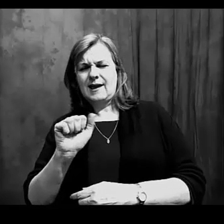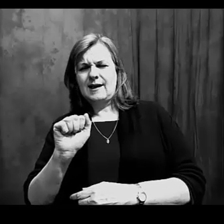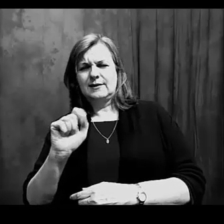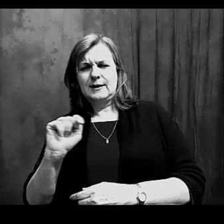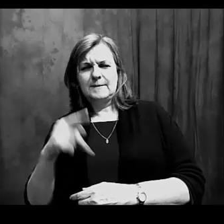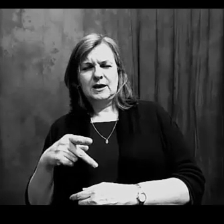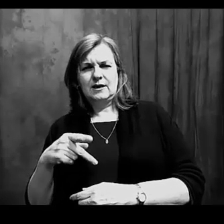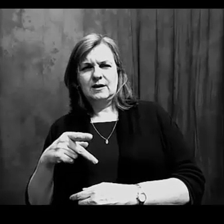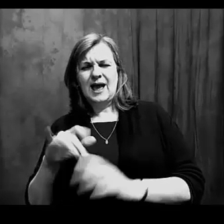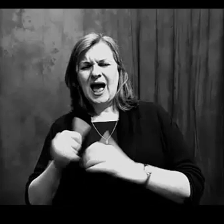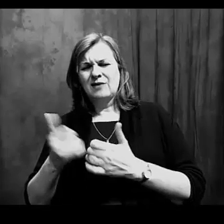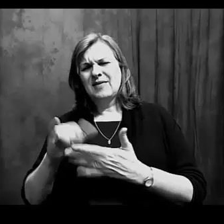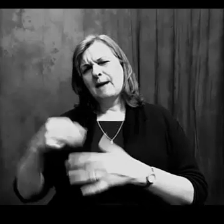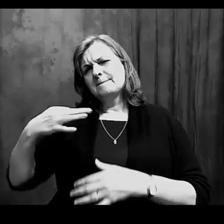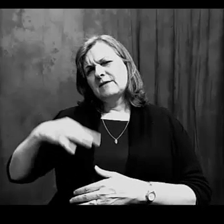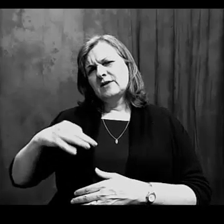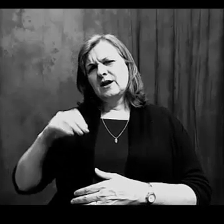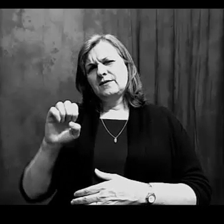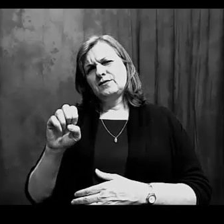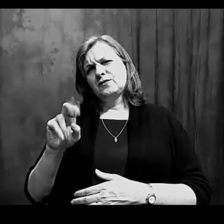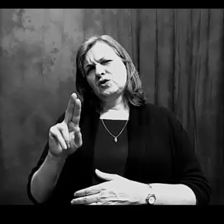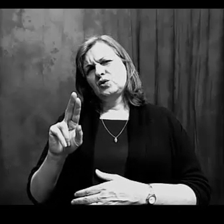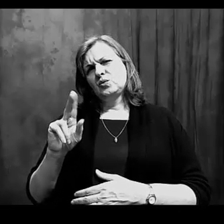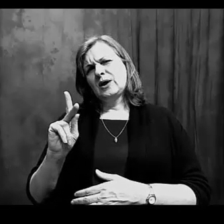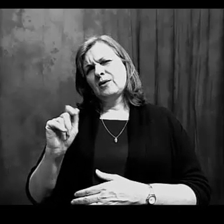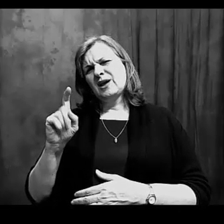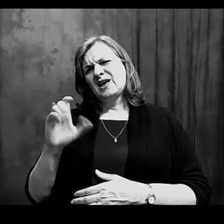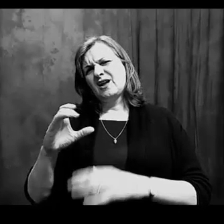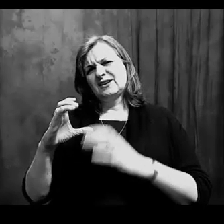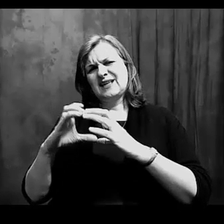that have to the eukaryotic cell rather than just consuming it?